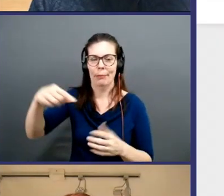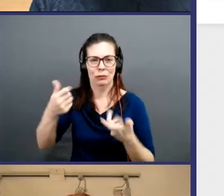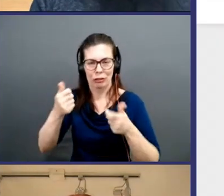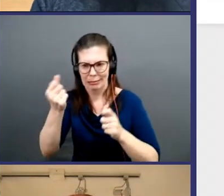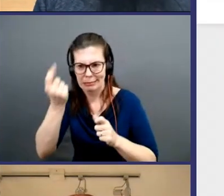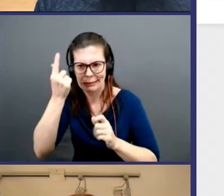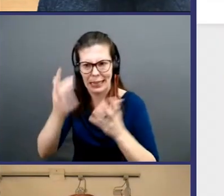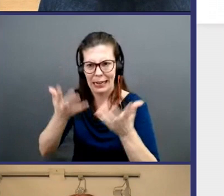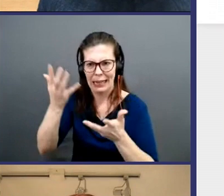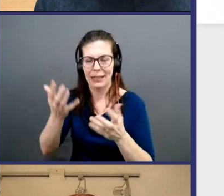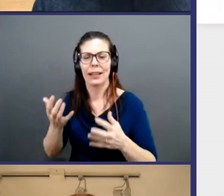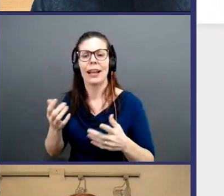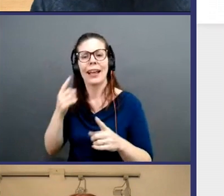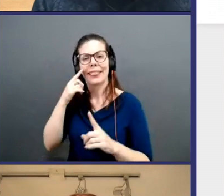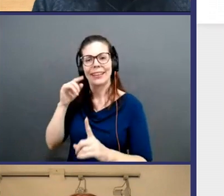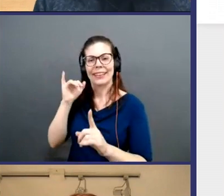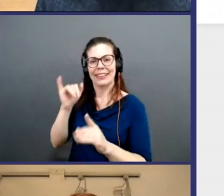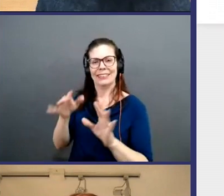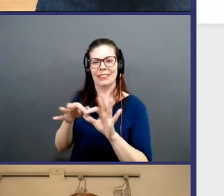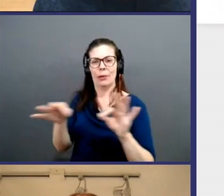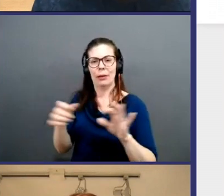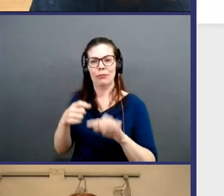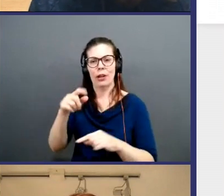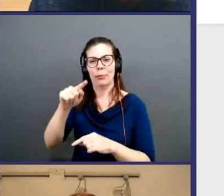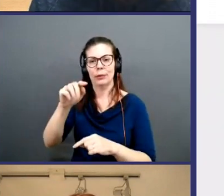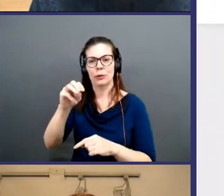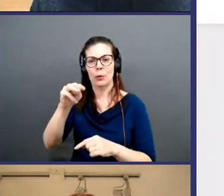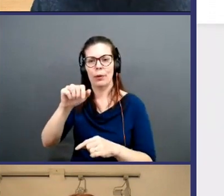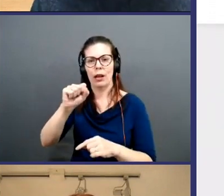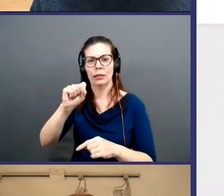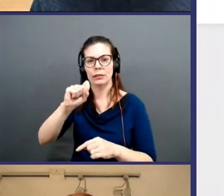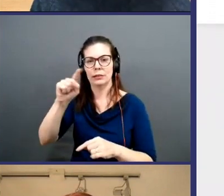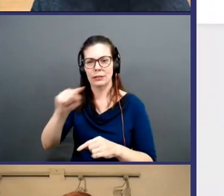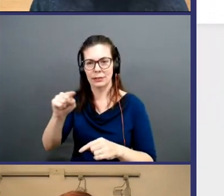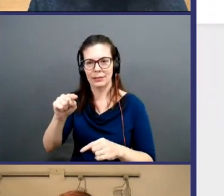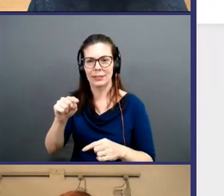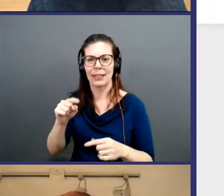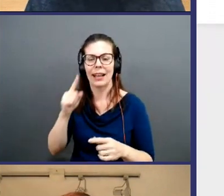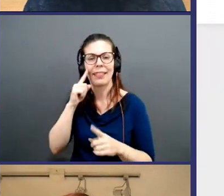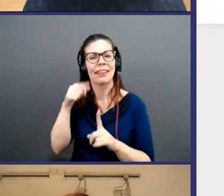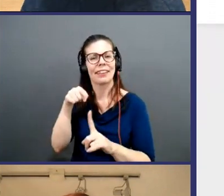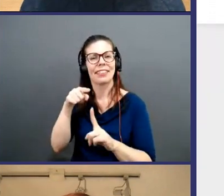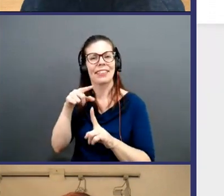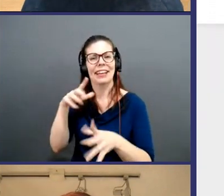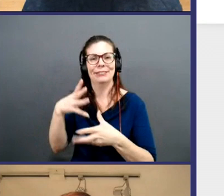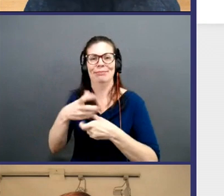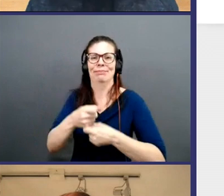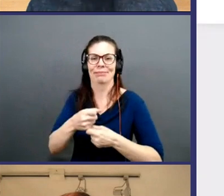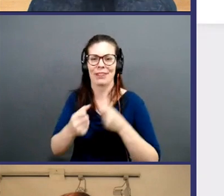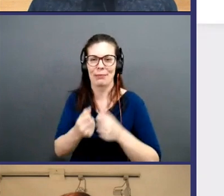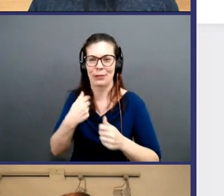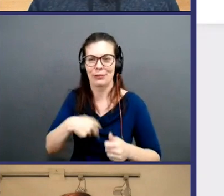but I think this comment from Tomasz kind of encapsulates a lot of us, probably, feeling that we're sitting here